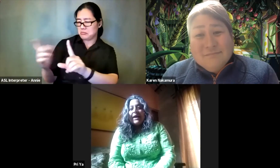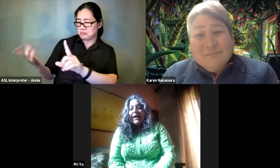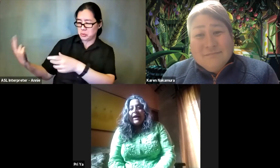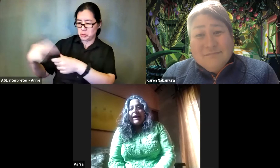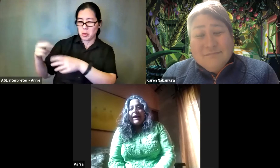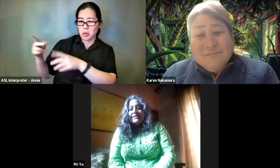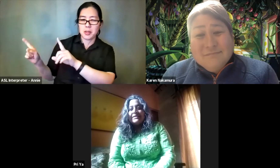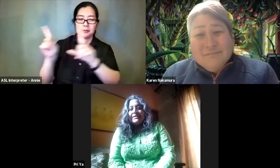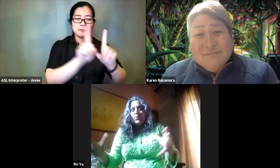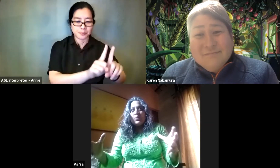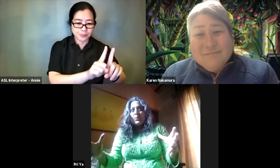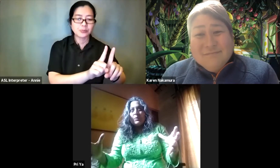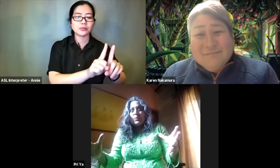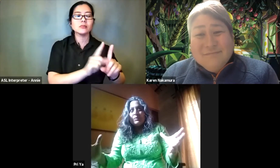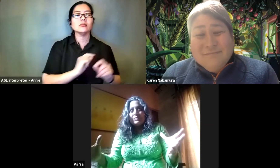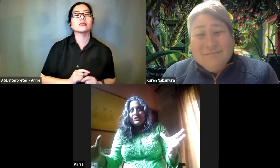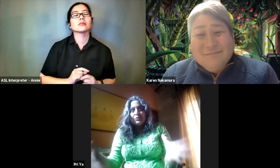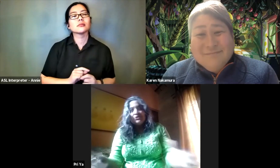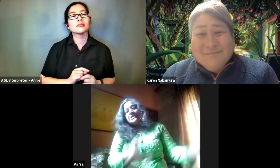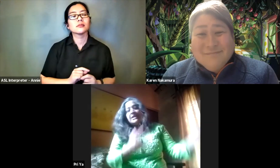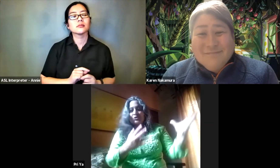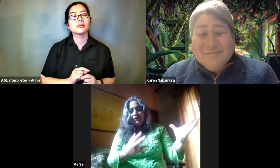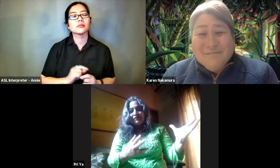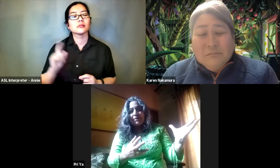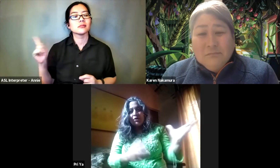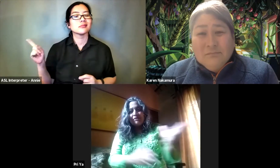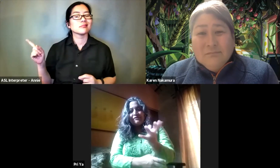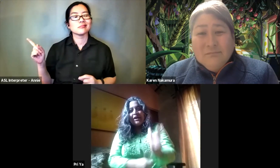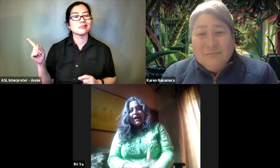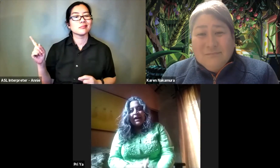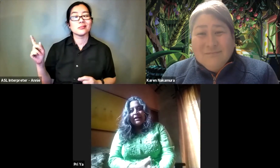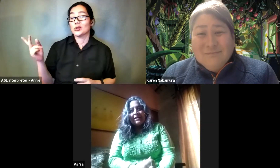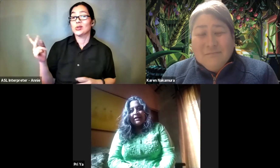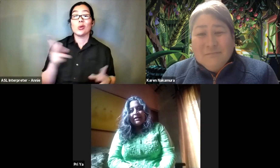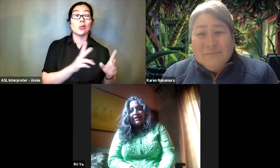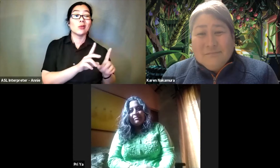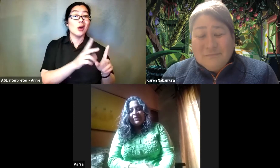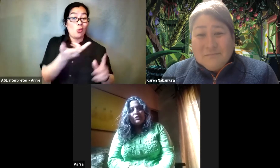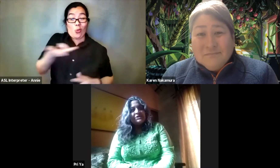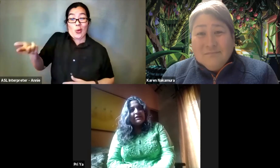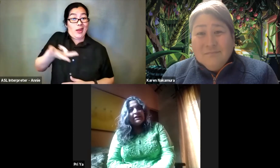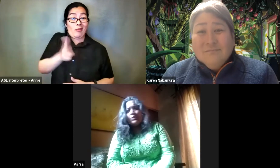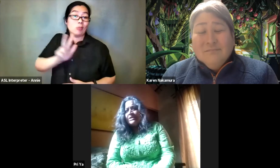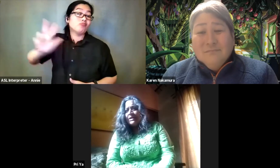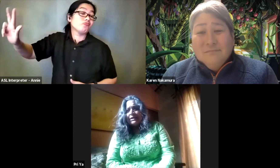Priya Ramasubban: She would just take the two of them off and they would say he would